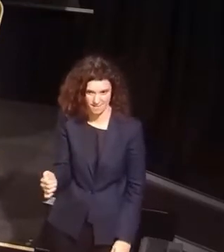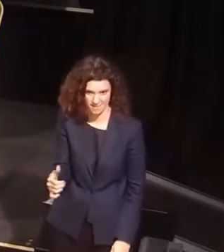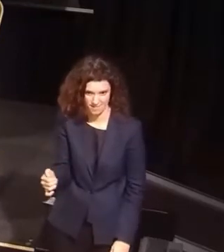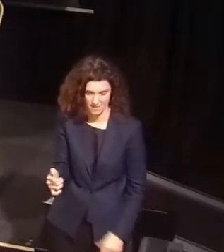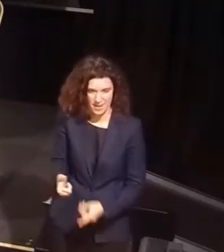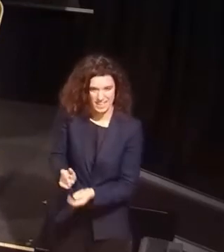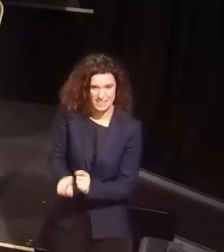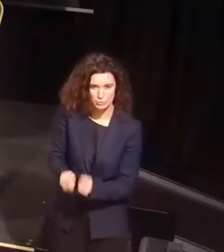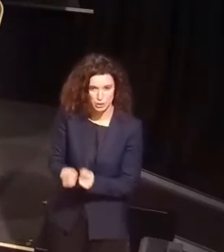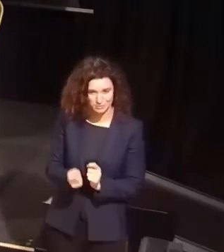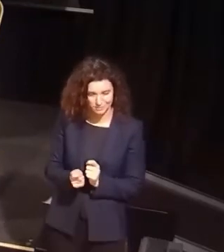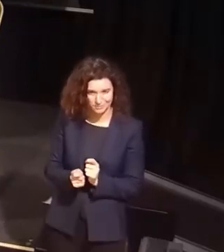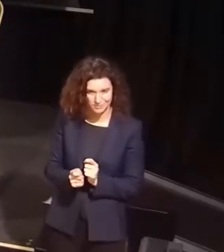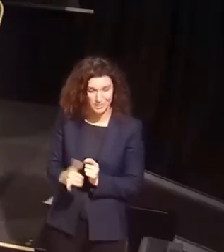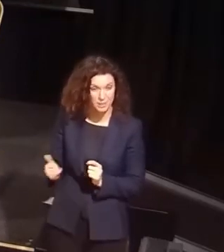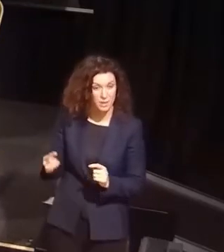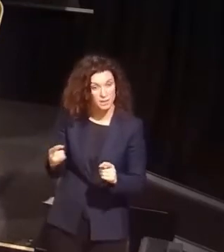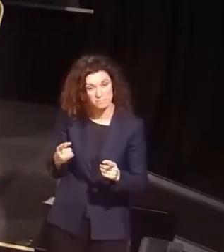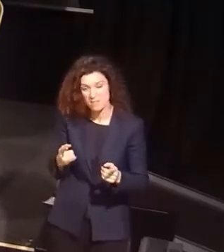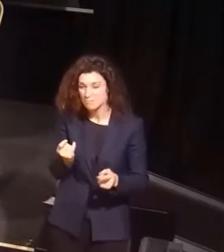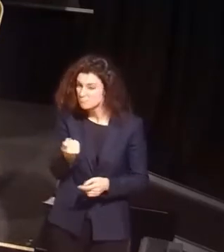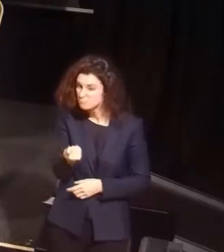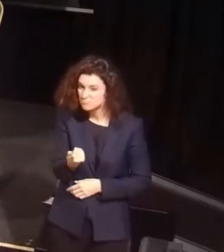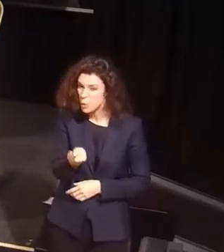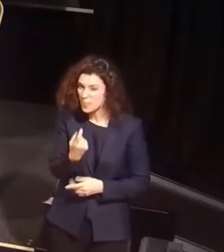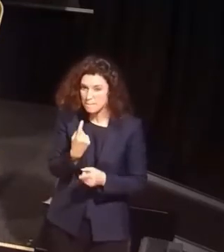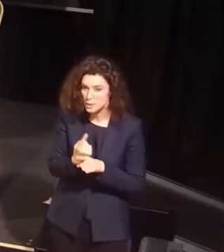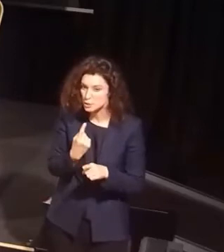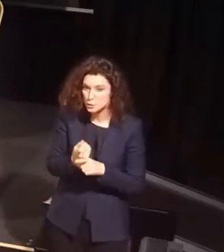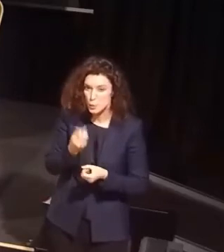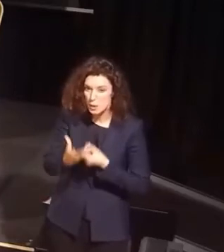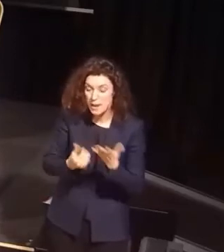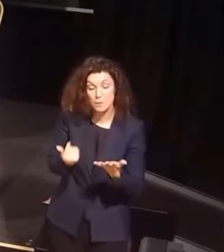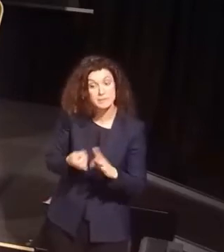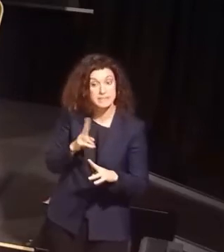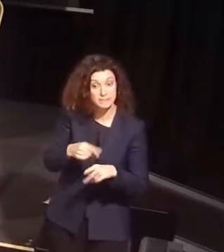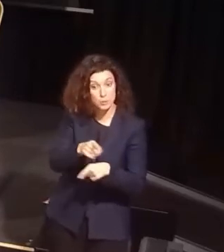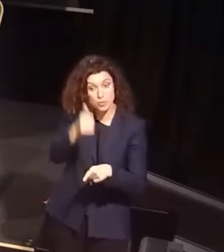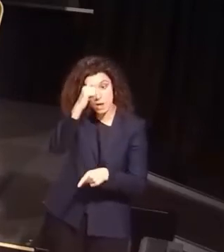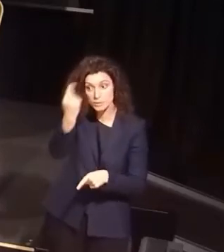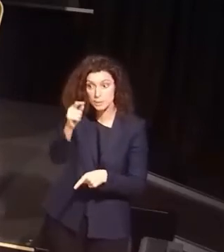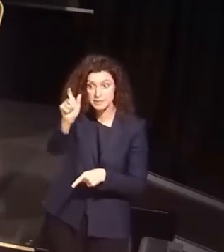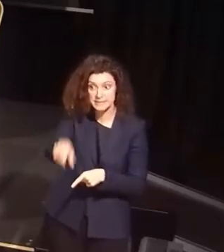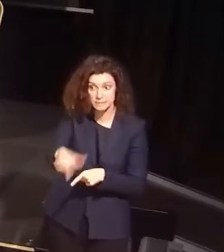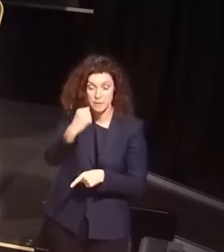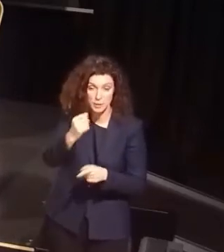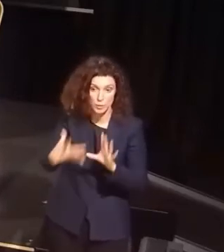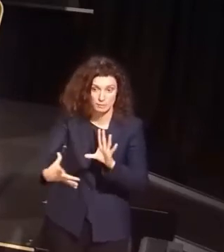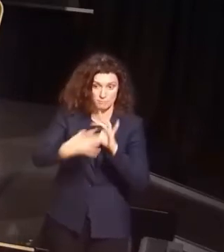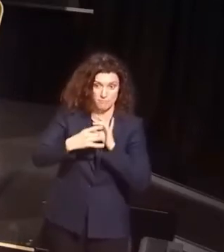and we can try and liaise with some information. But hopefully we can release something soon